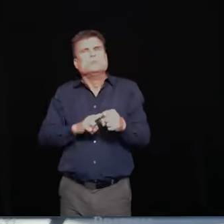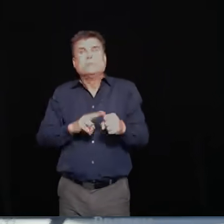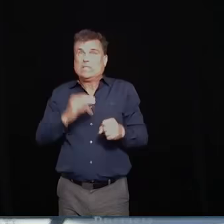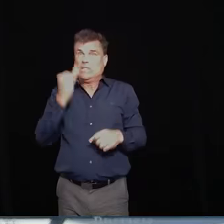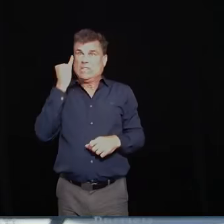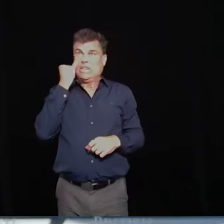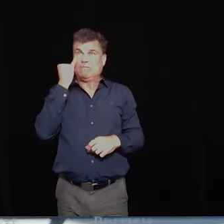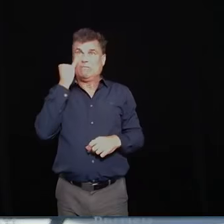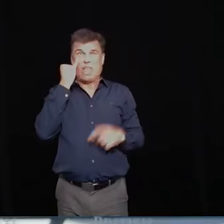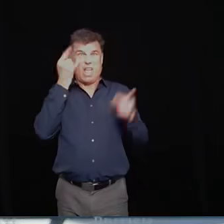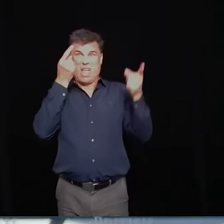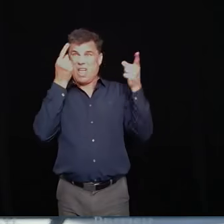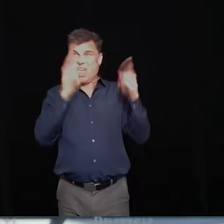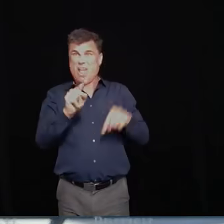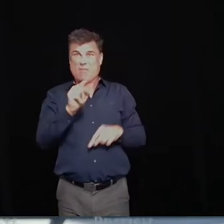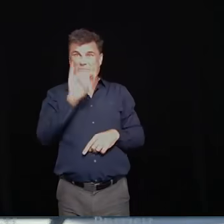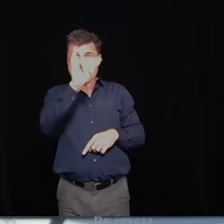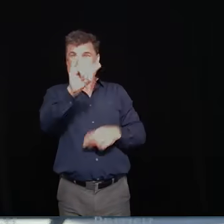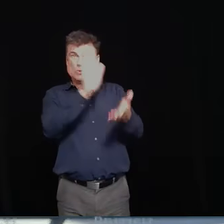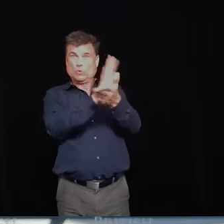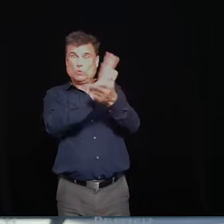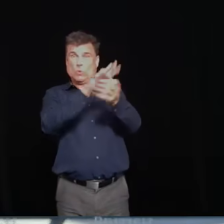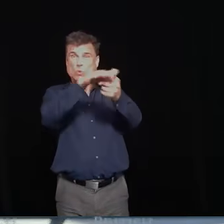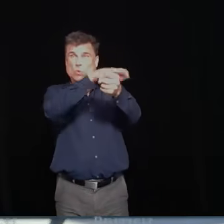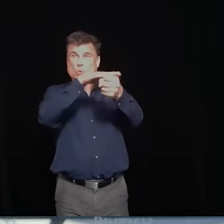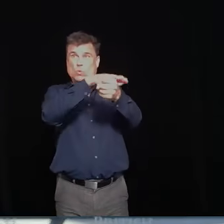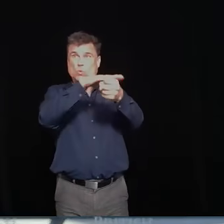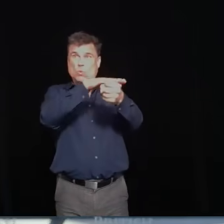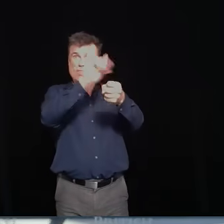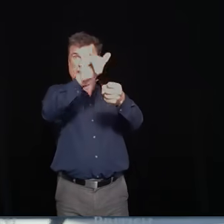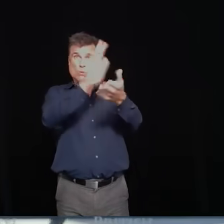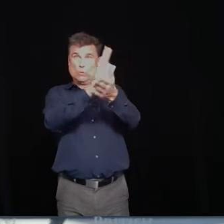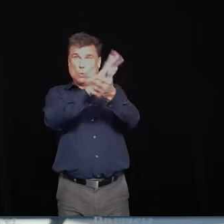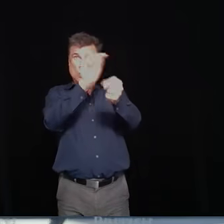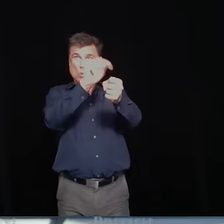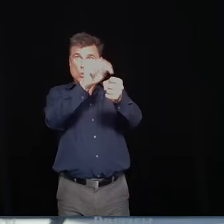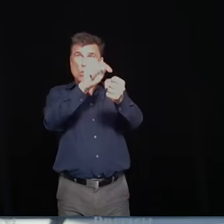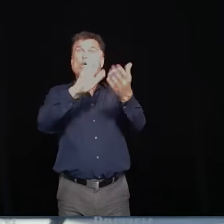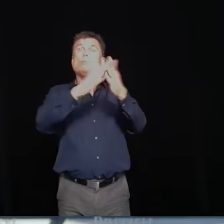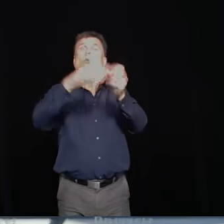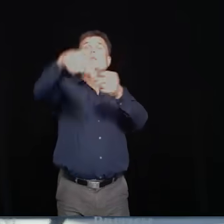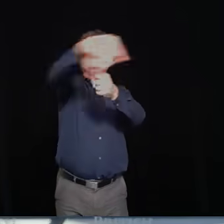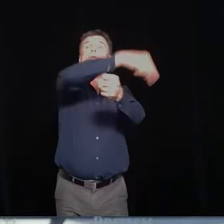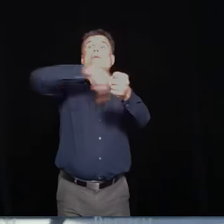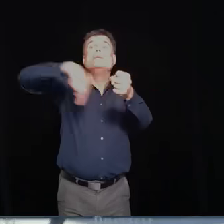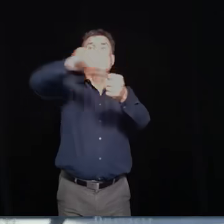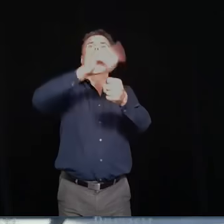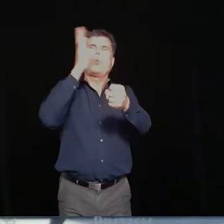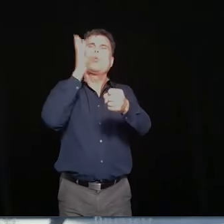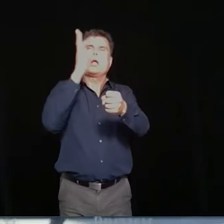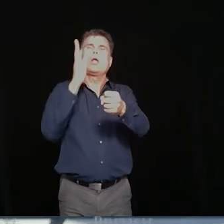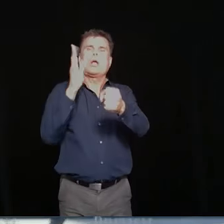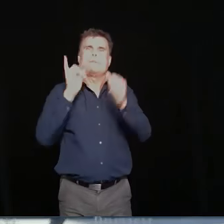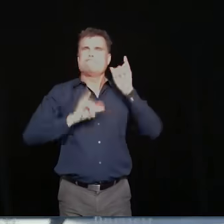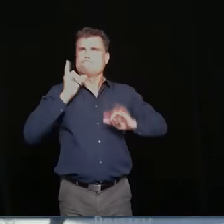groups. We will minimize the numbers of people they